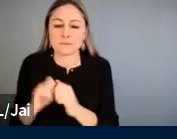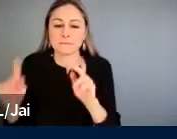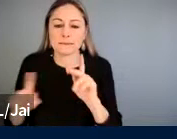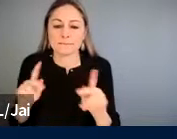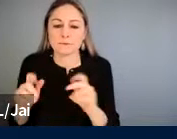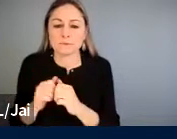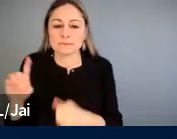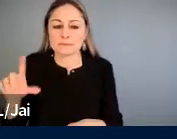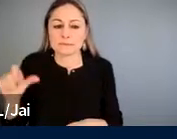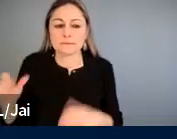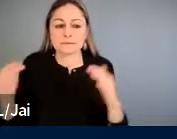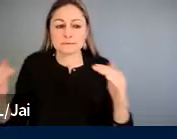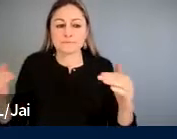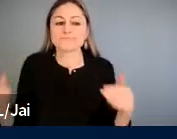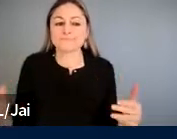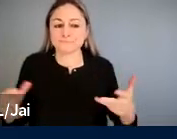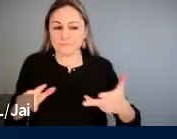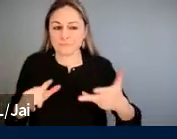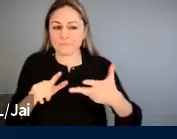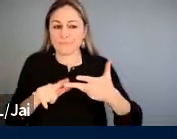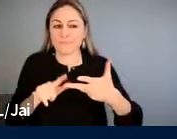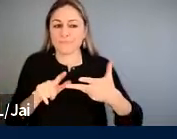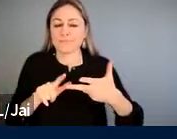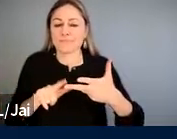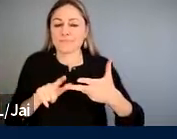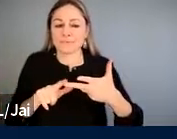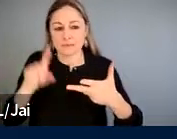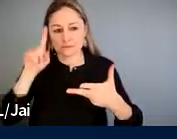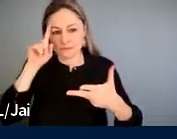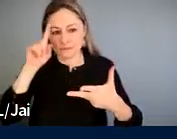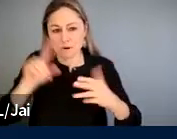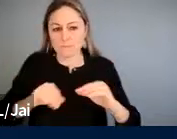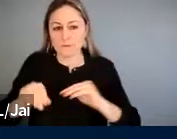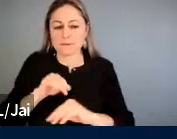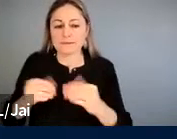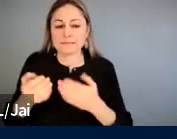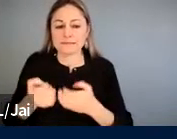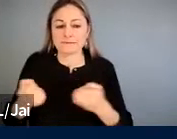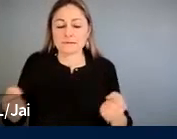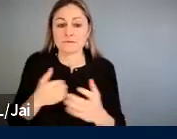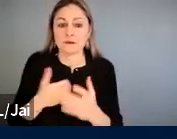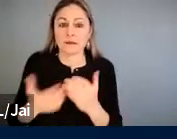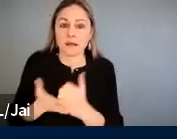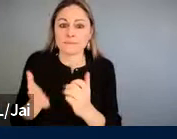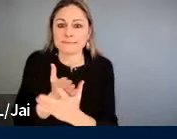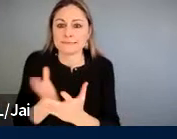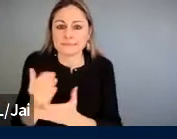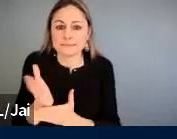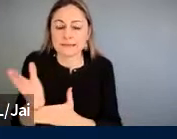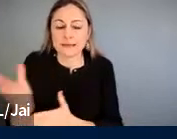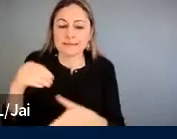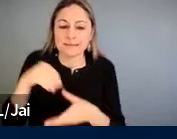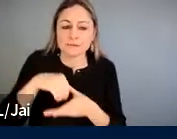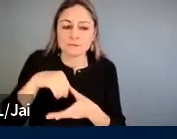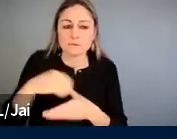devices were assuring safe navigation and indoor and outdoor spaces for people. And to be able to